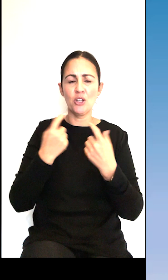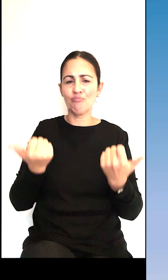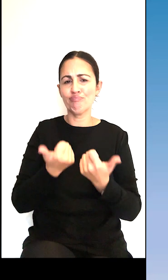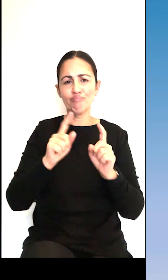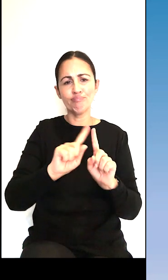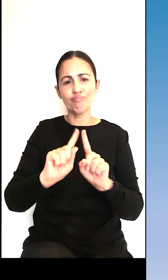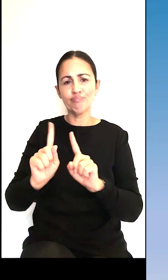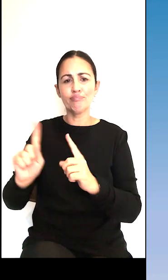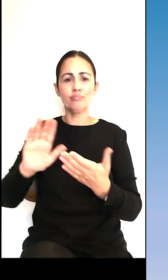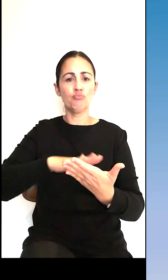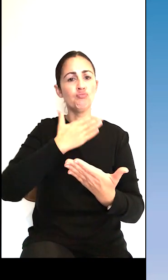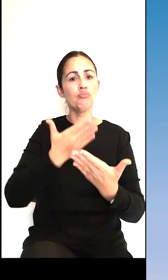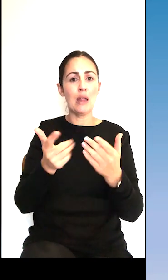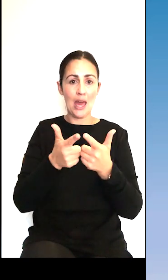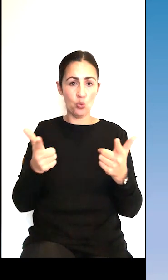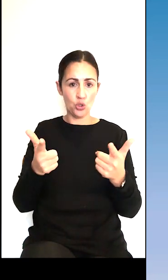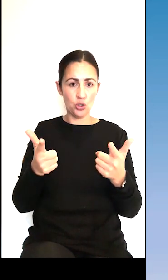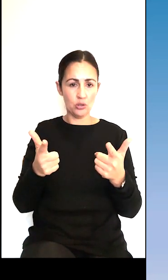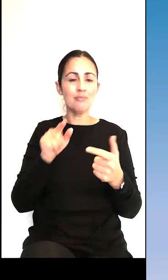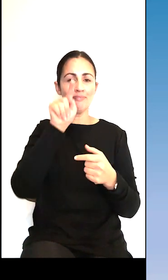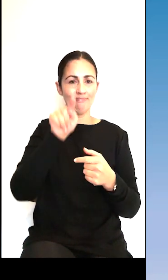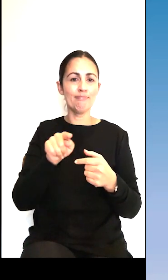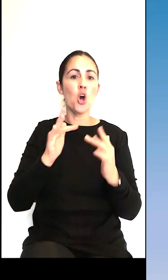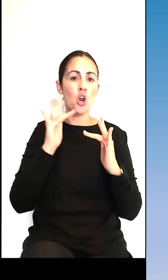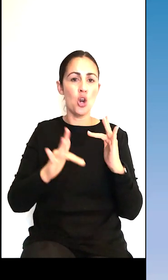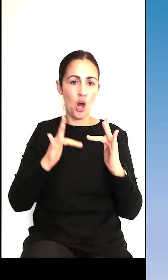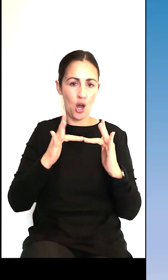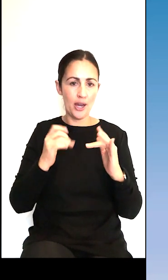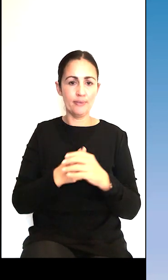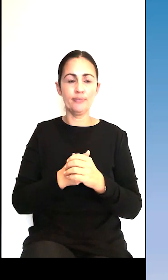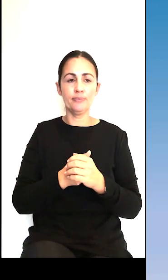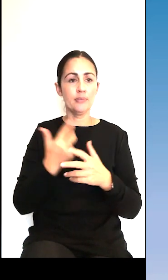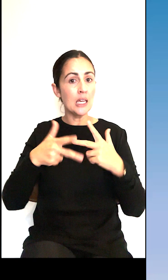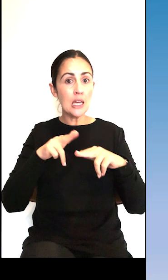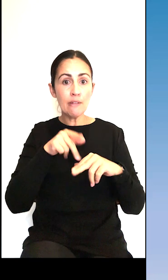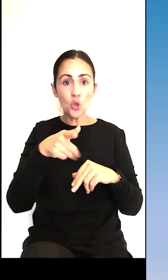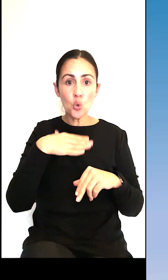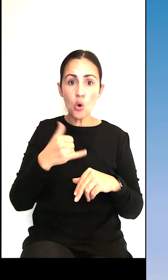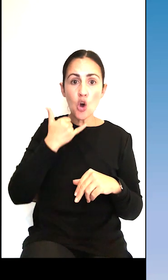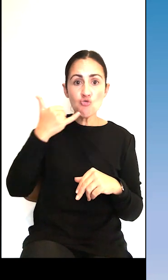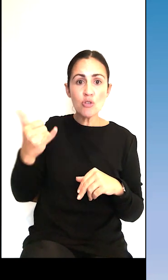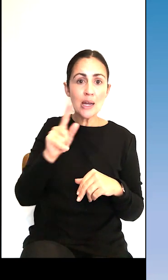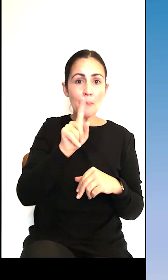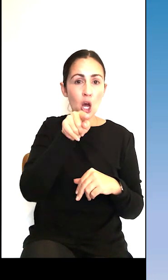available on the website. And the telephone interpreter service can be used if calls are made by